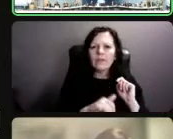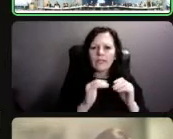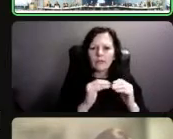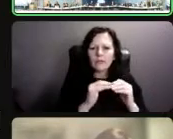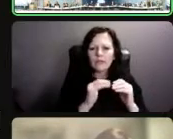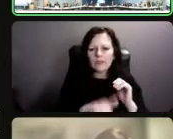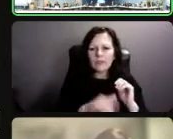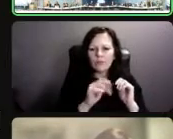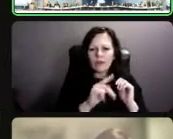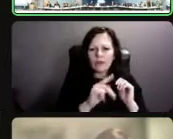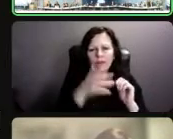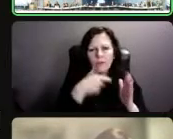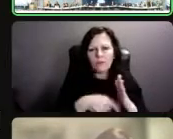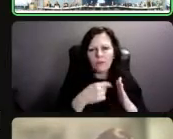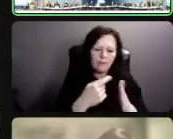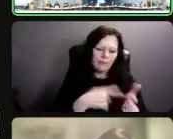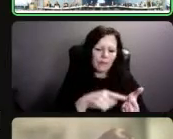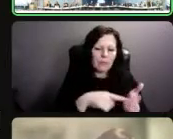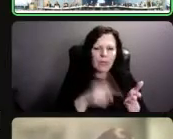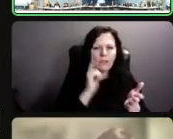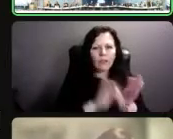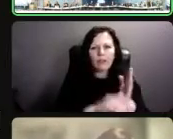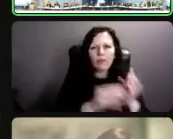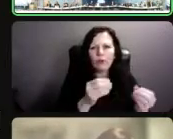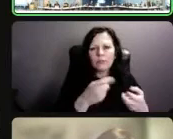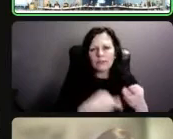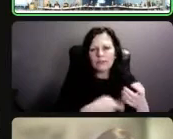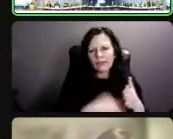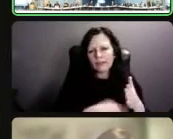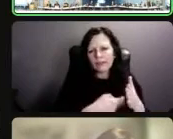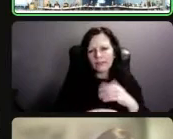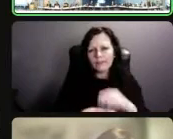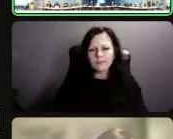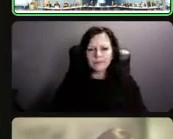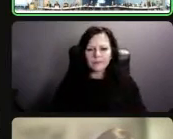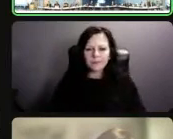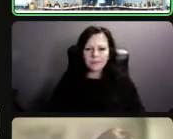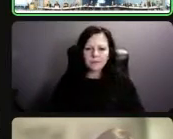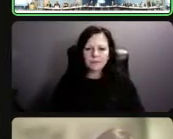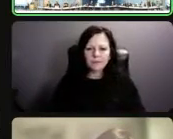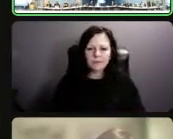VALUE SAY TWO HUNDRED THOUSAND WOULD TAKE TWO HUNDRED TIMES